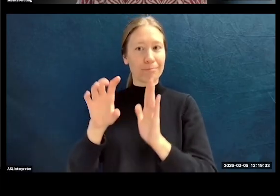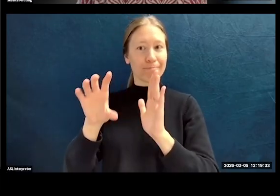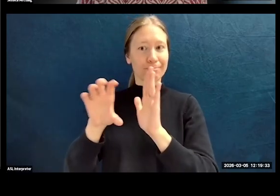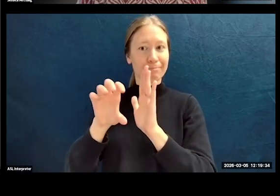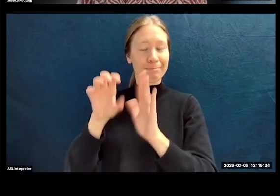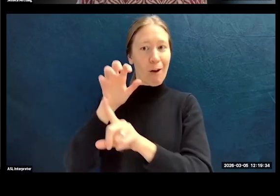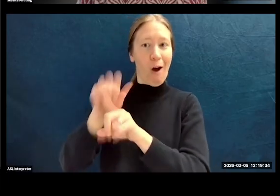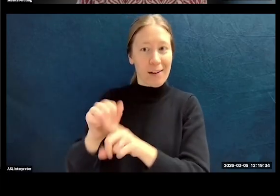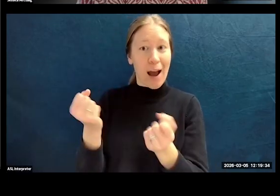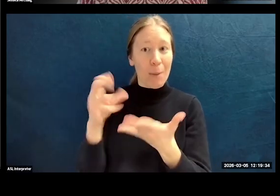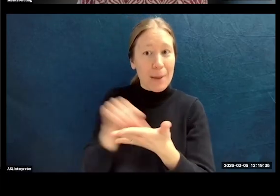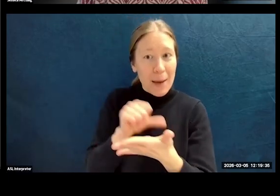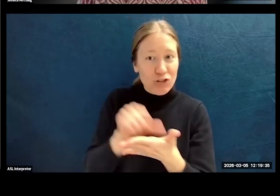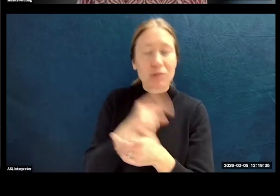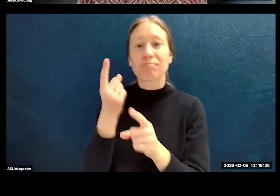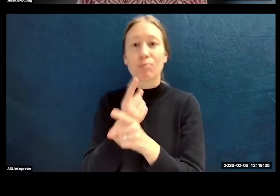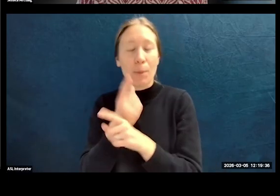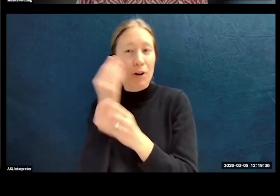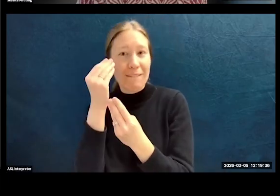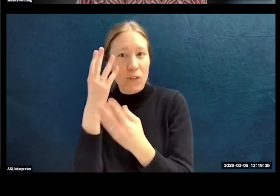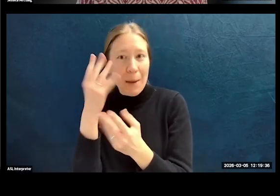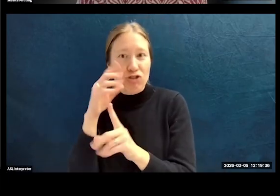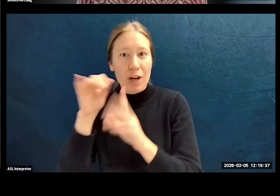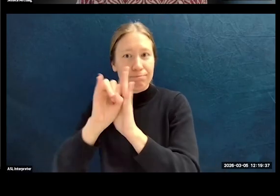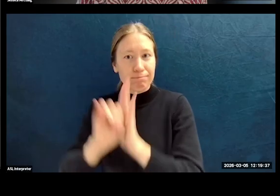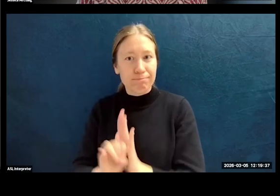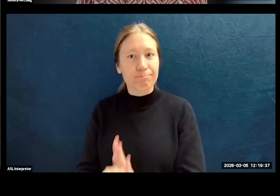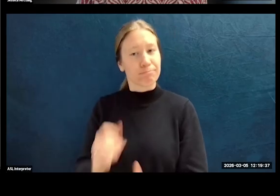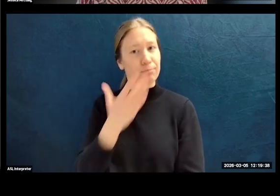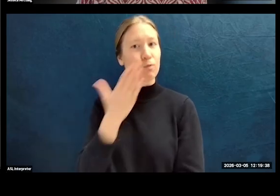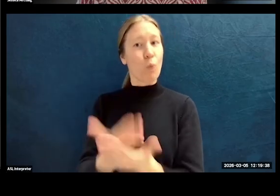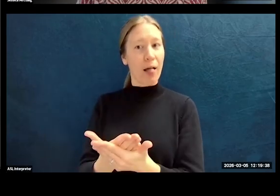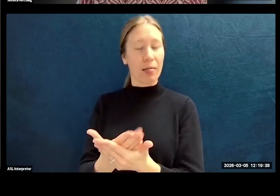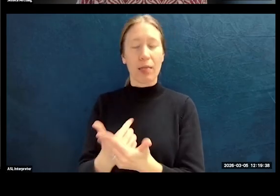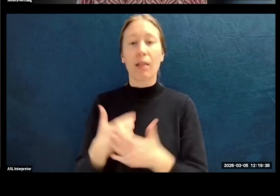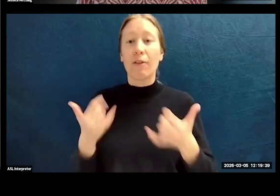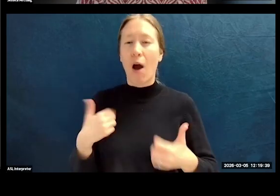the content on the pages very well. So, I would wanna be checking that there is content here,